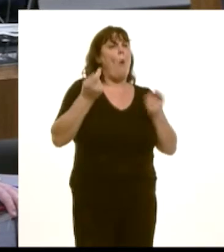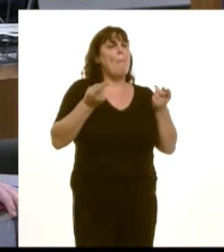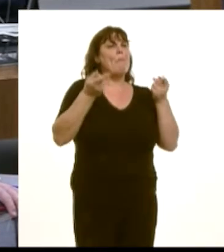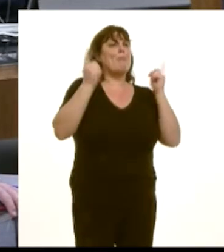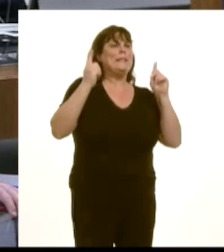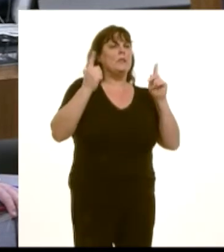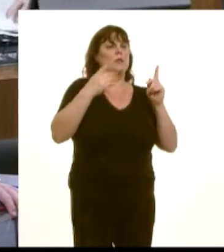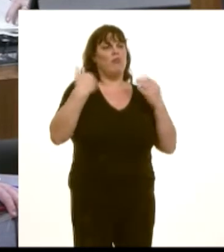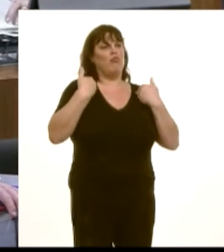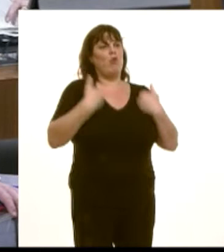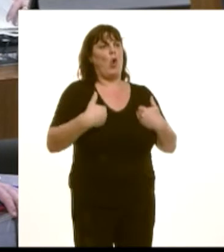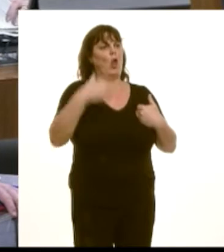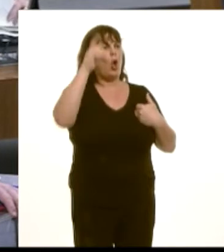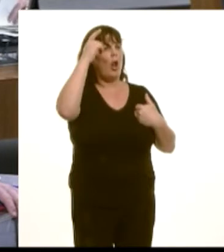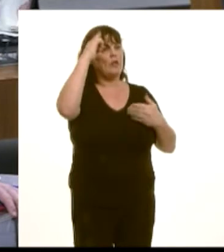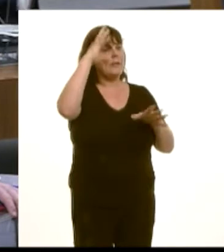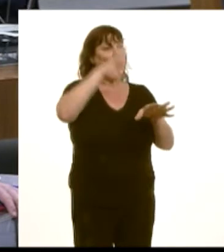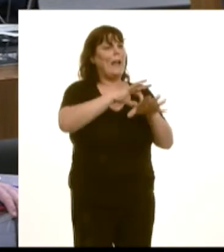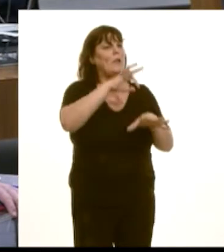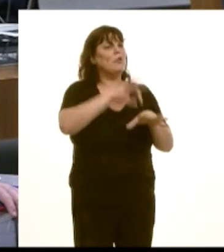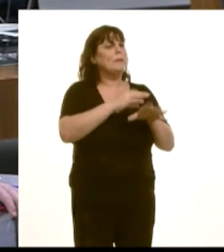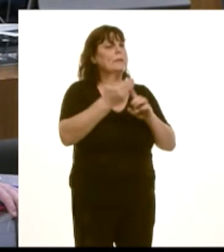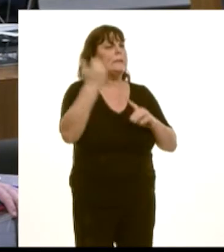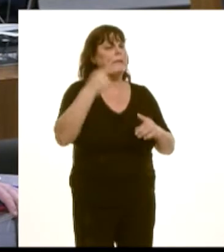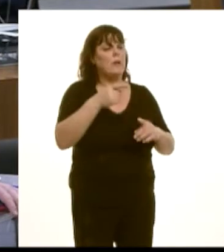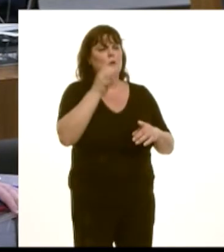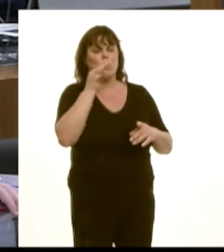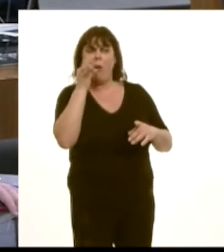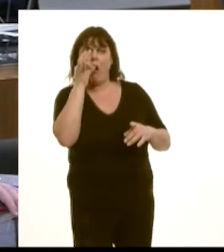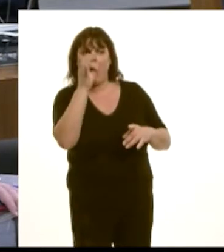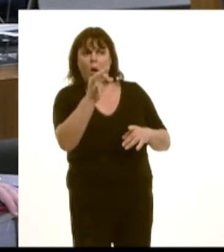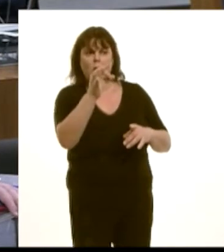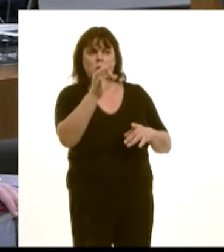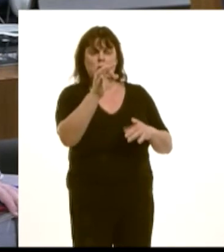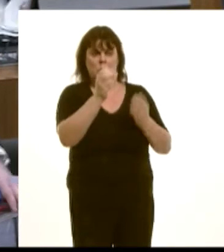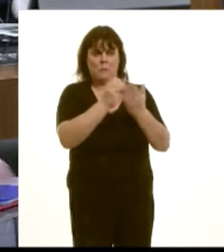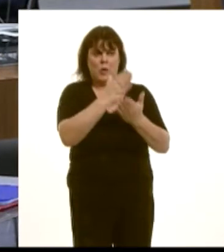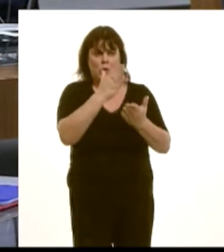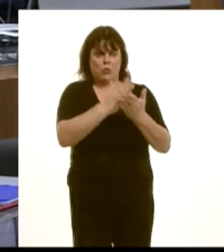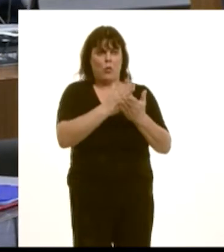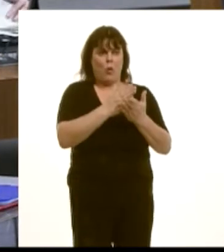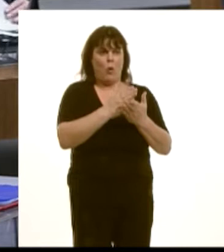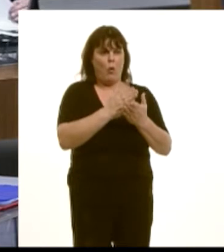Royal College of Psychiatrists, to ensure that she carries on with a review to modernise